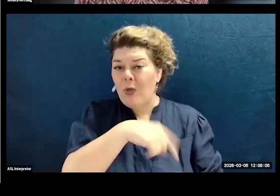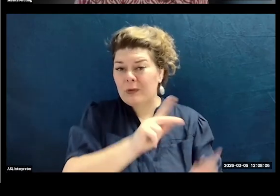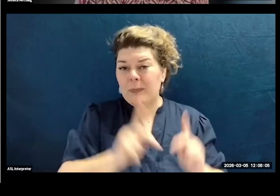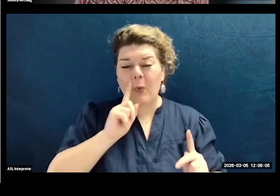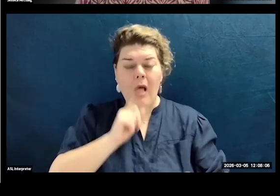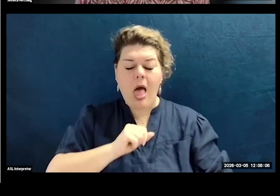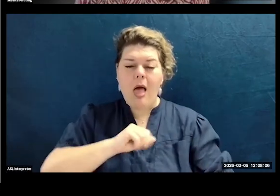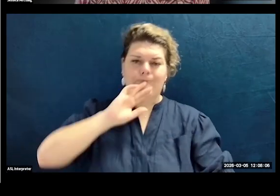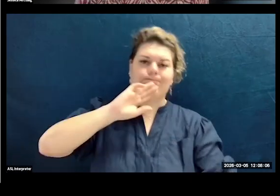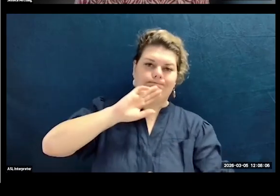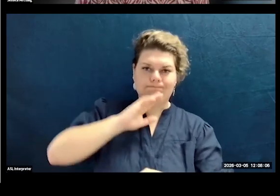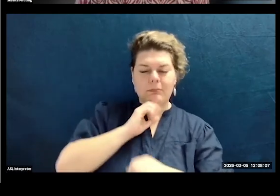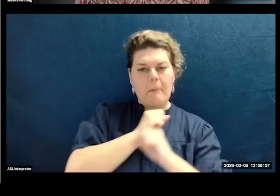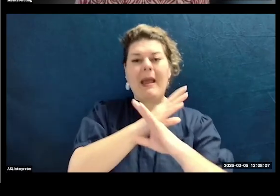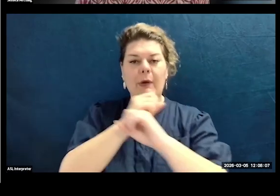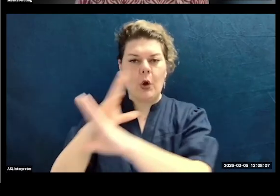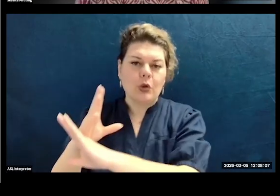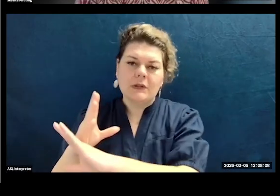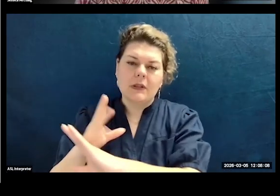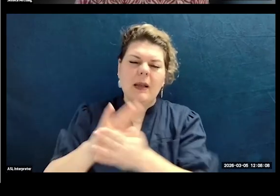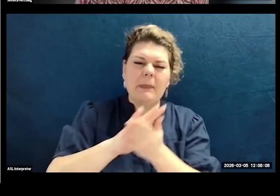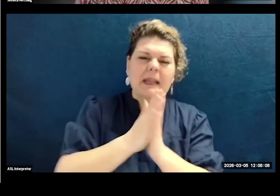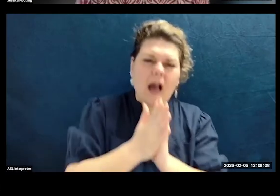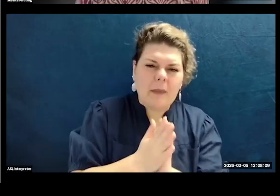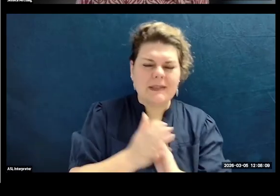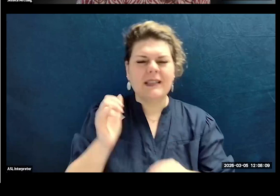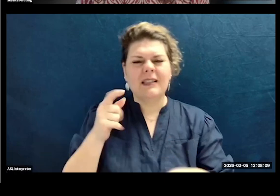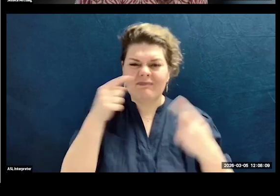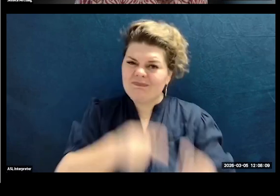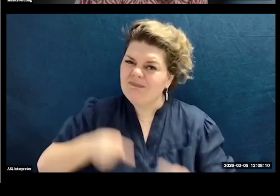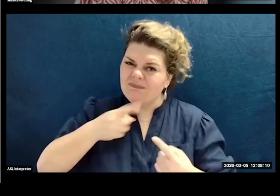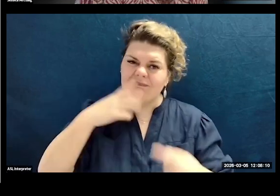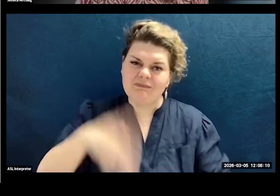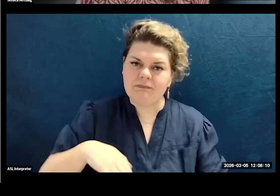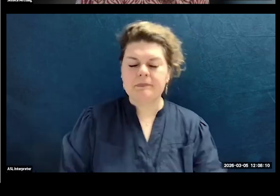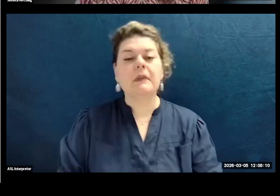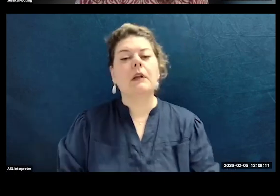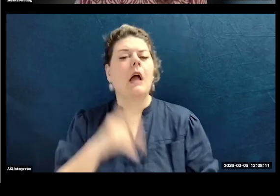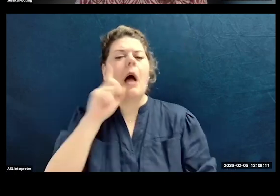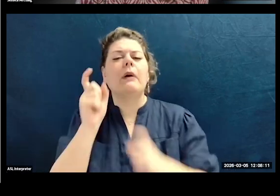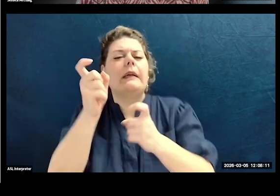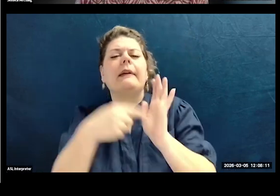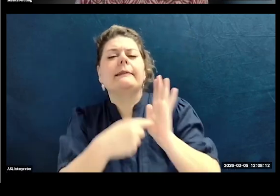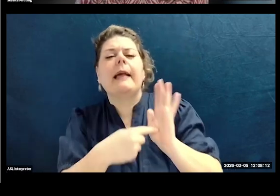that rise to the level of being disabling. So, let's quickly consider an example of how disability